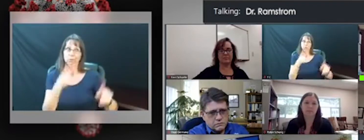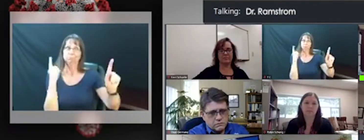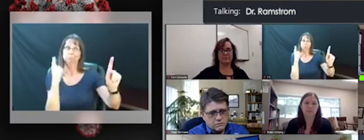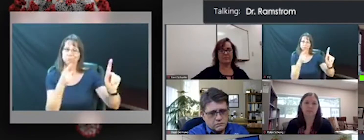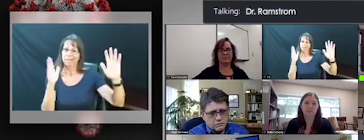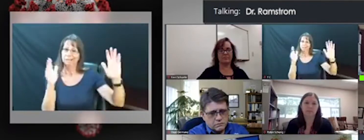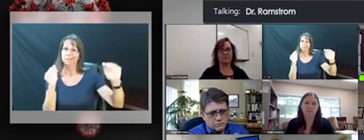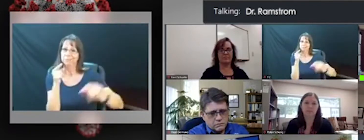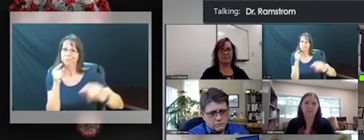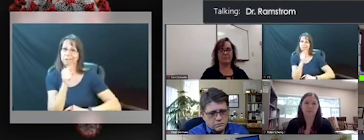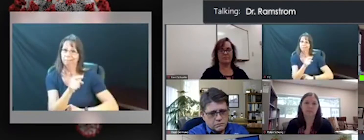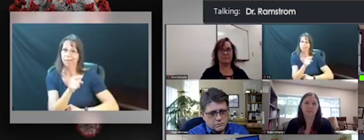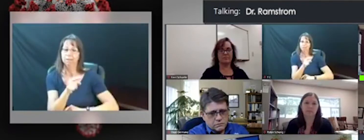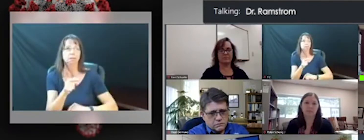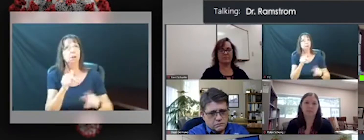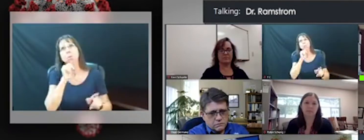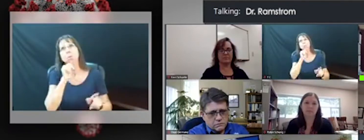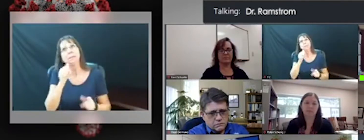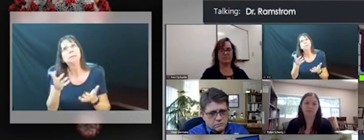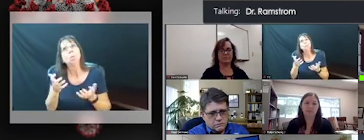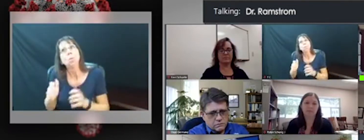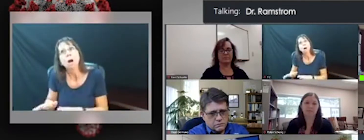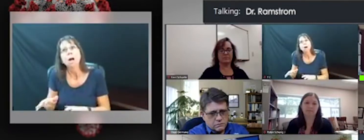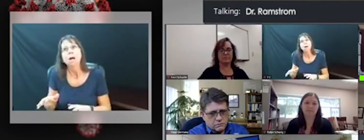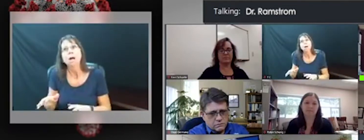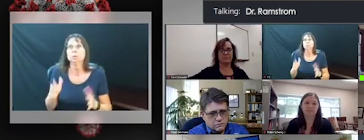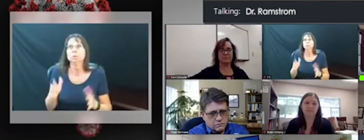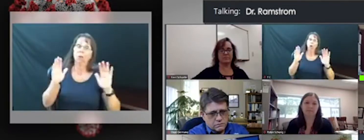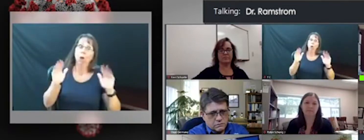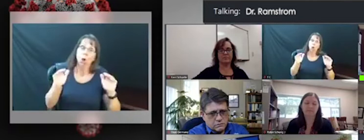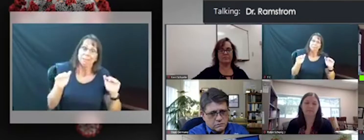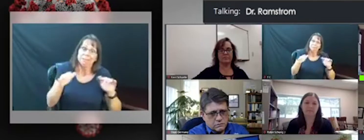Hoping we could just kind of trickle along like we were, but I'm not surprised.